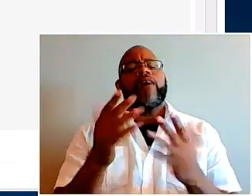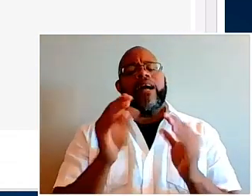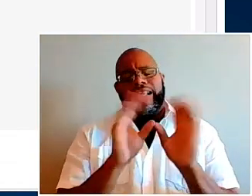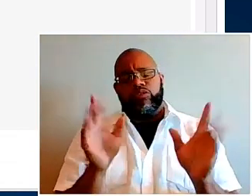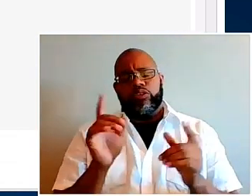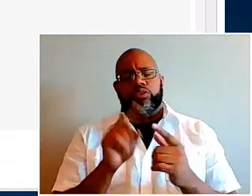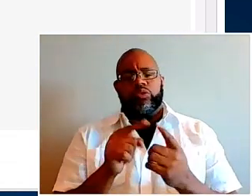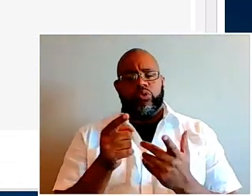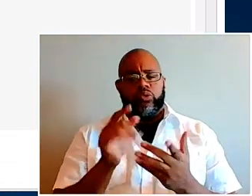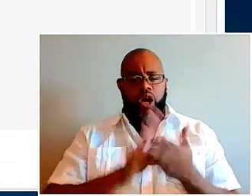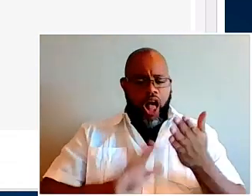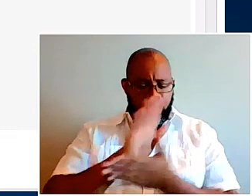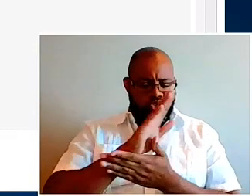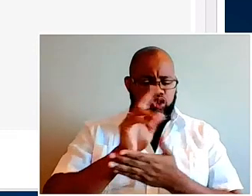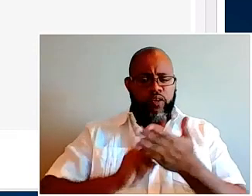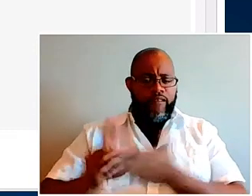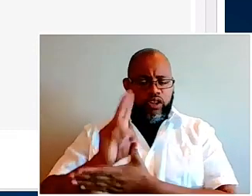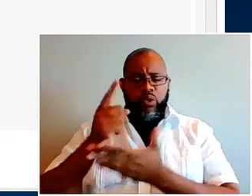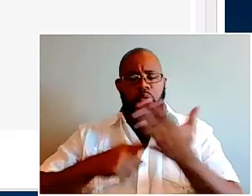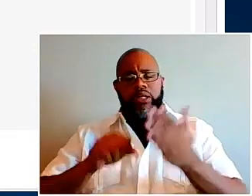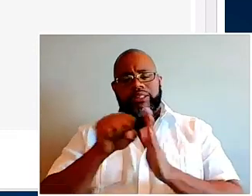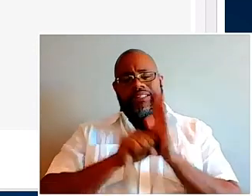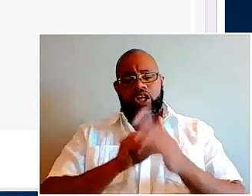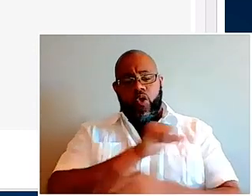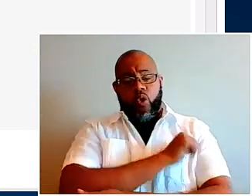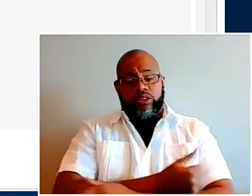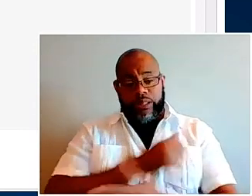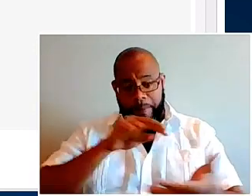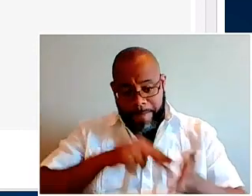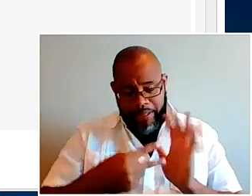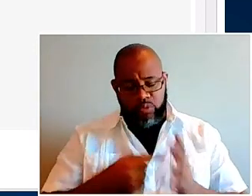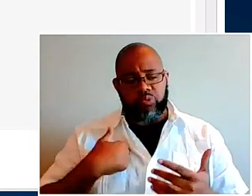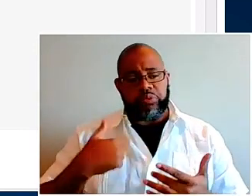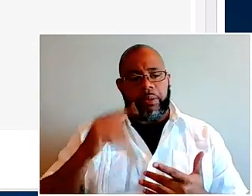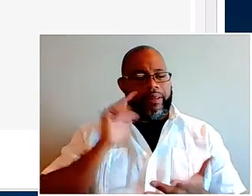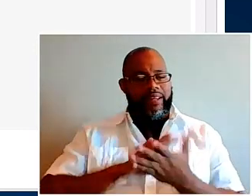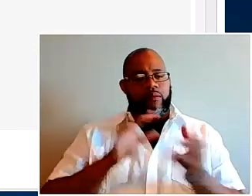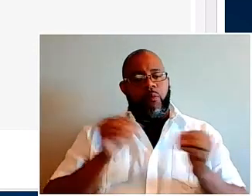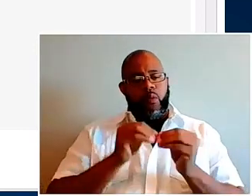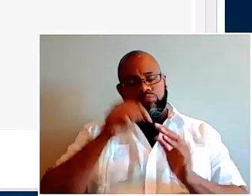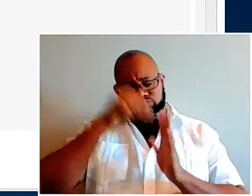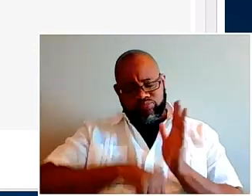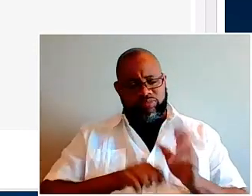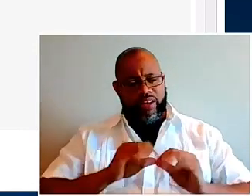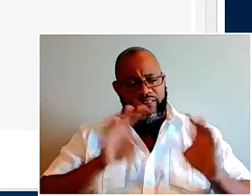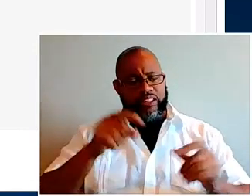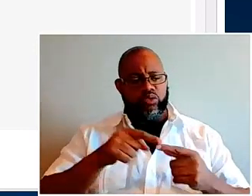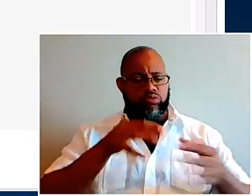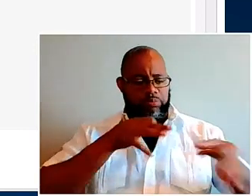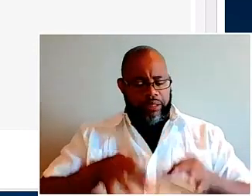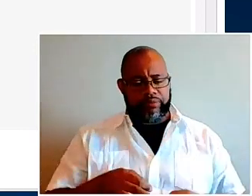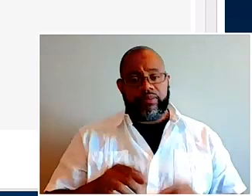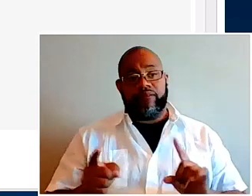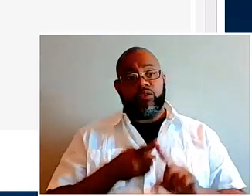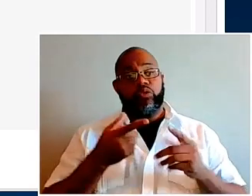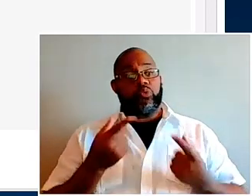universities for what state authorization meant. We believe further clarification is needed to outline that. The first way we've done that here is, by